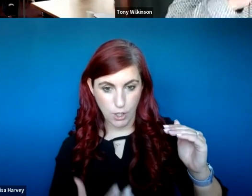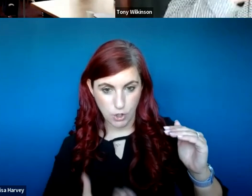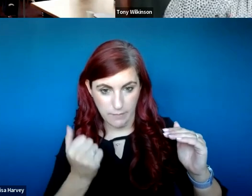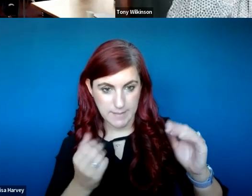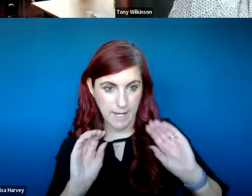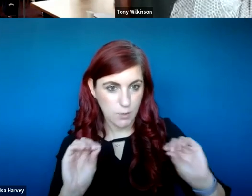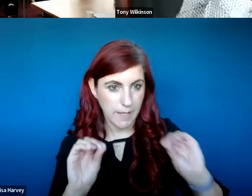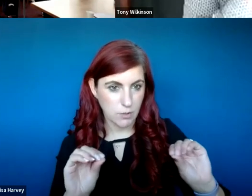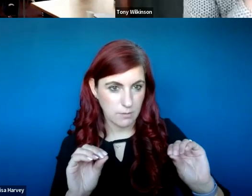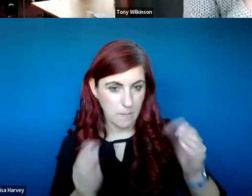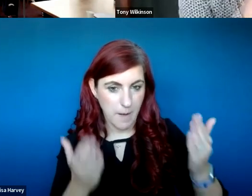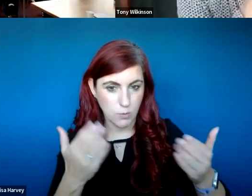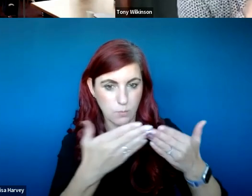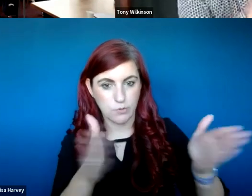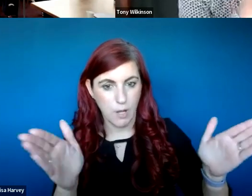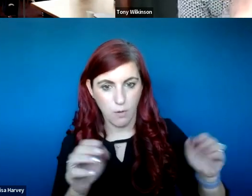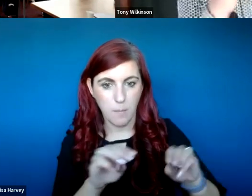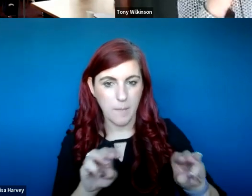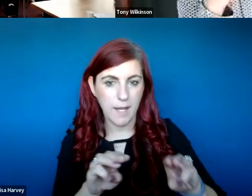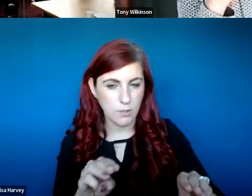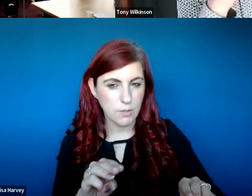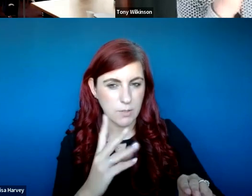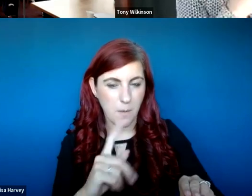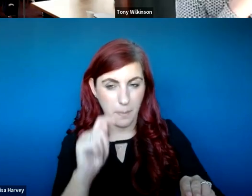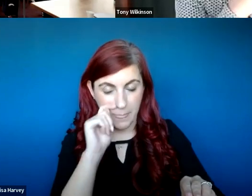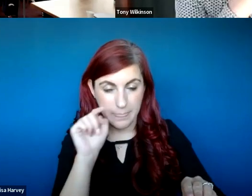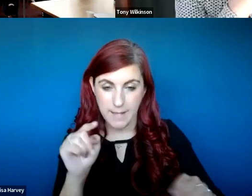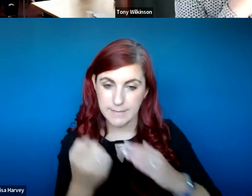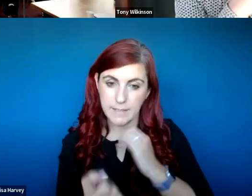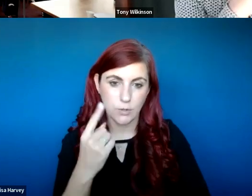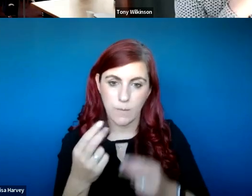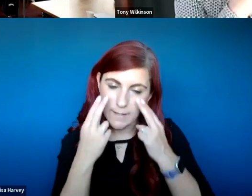So I think it's an issue that needs to be addressed.